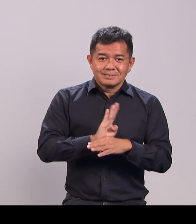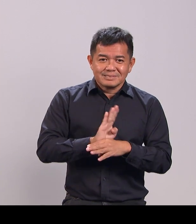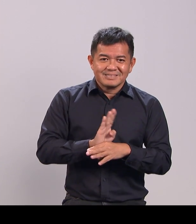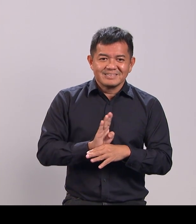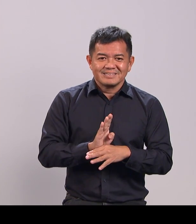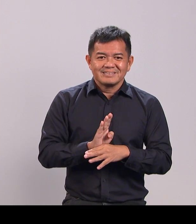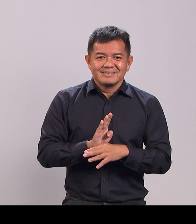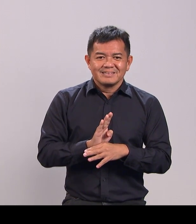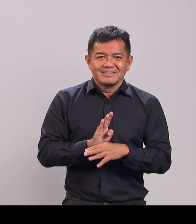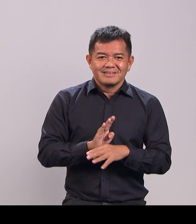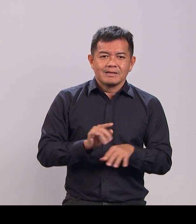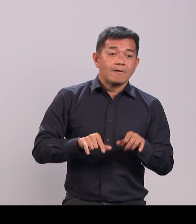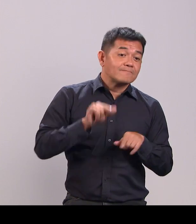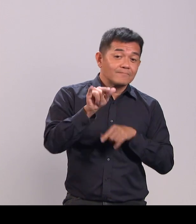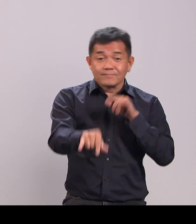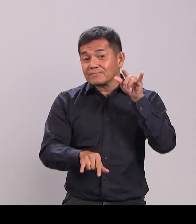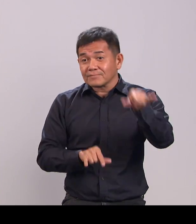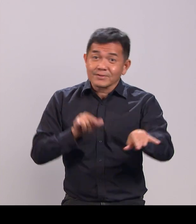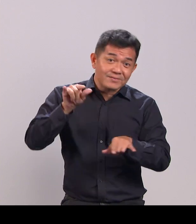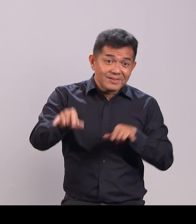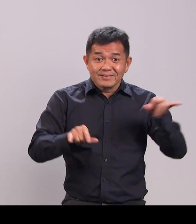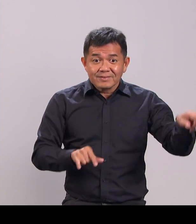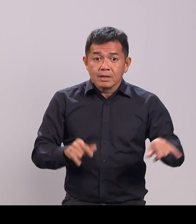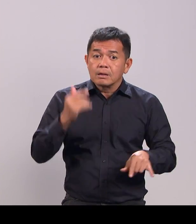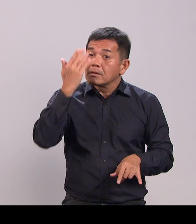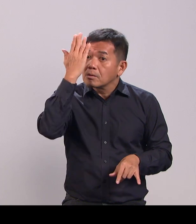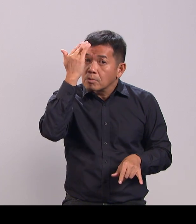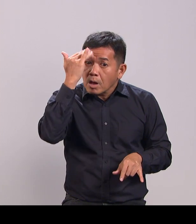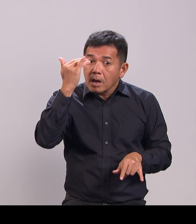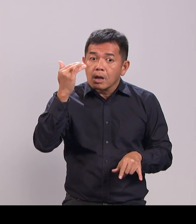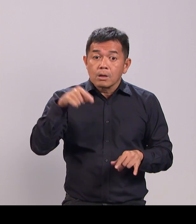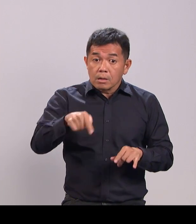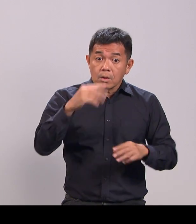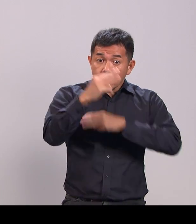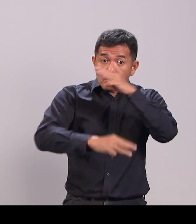because the world is important and we have to keep up links with them.